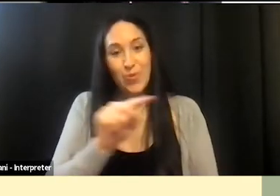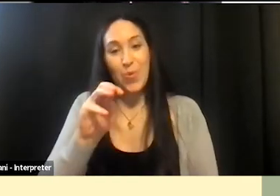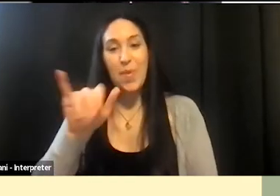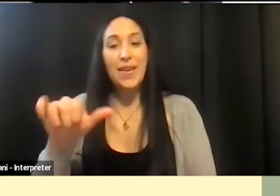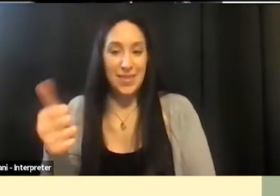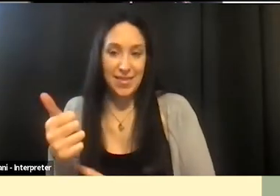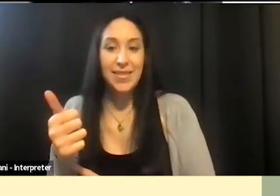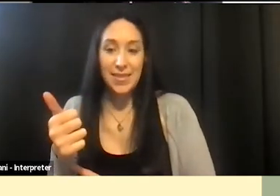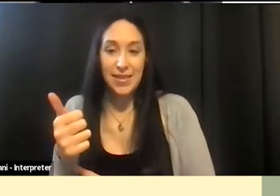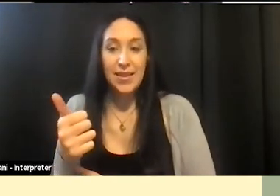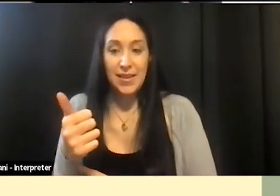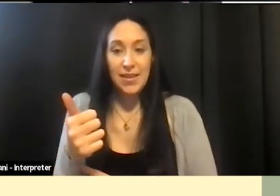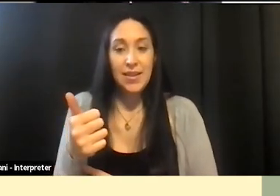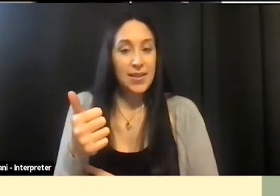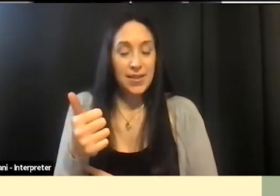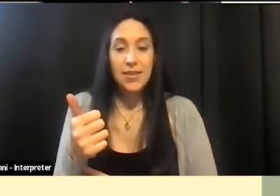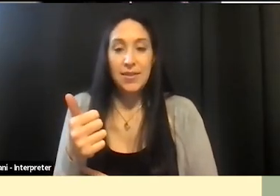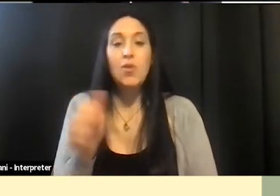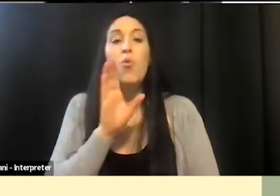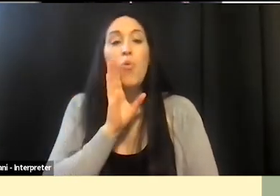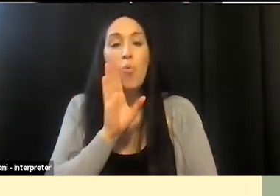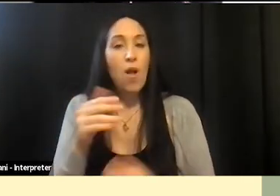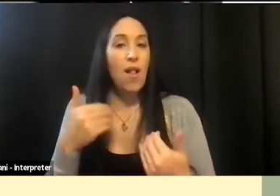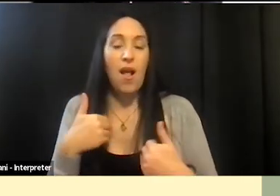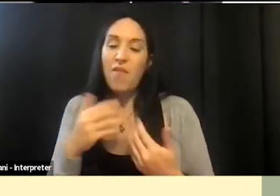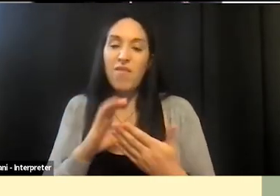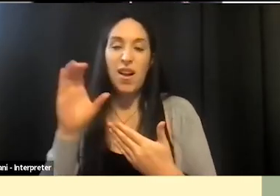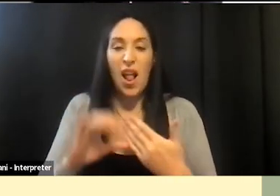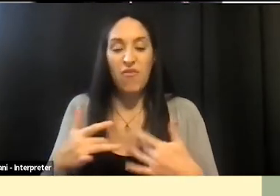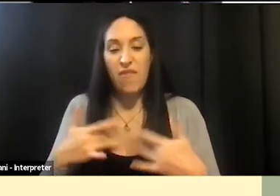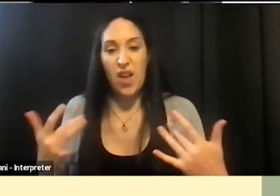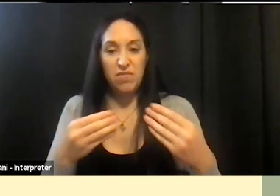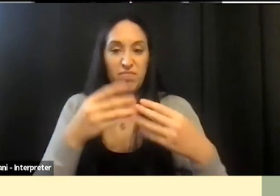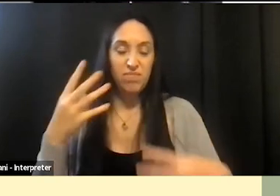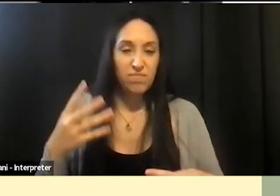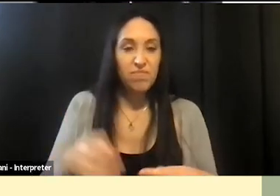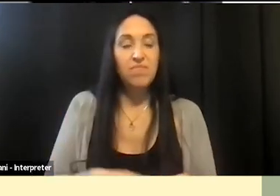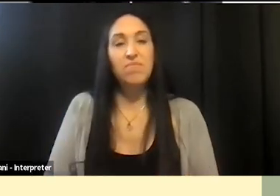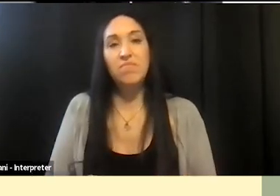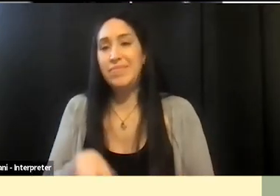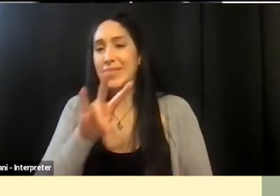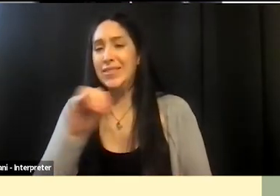and there'll be a calendar of events and 70 different organizations are gonna be involved in it.